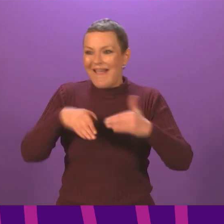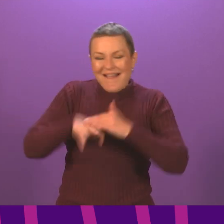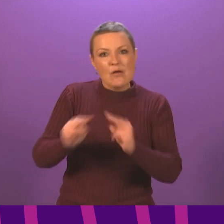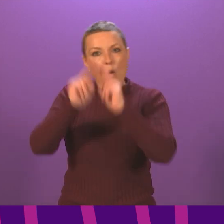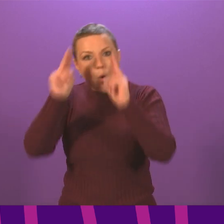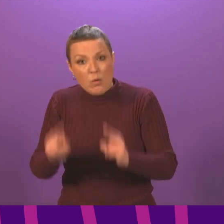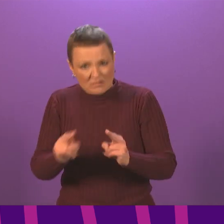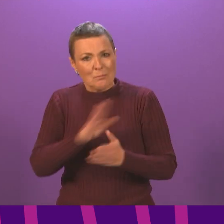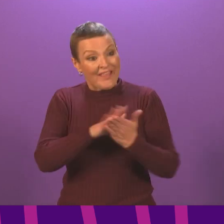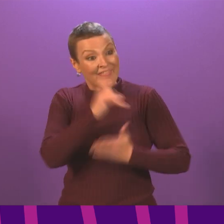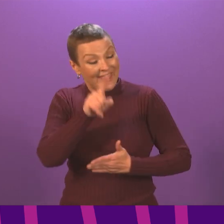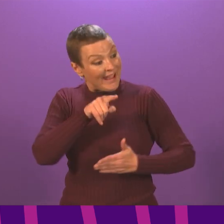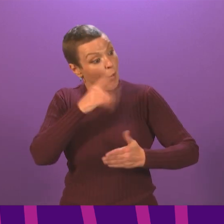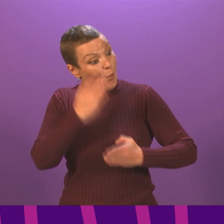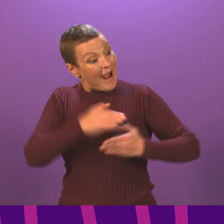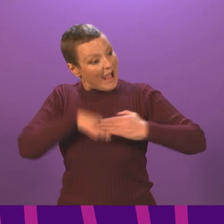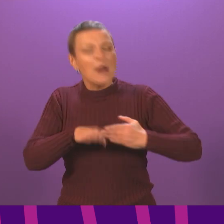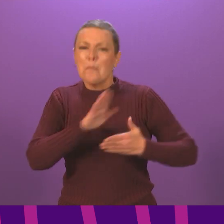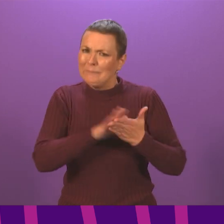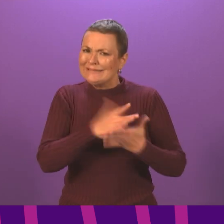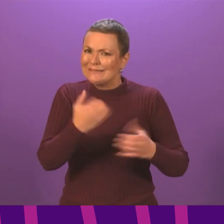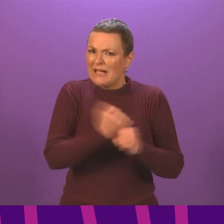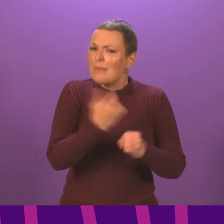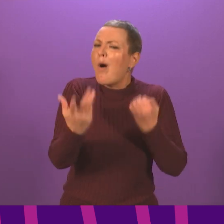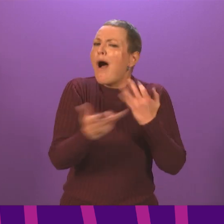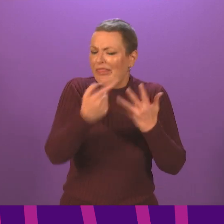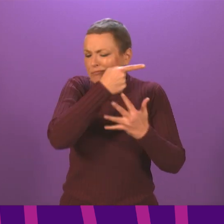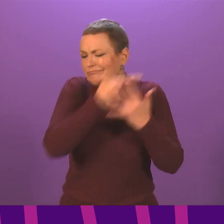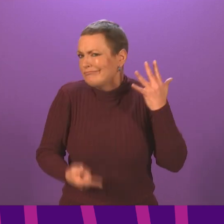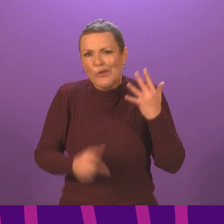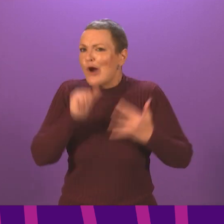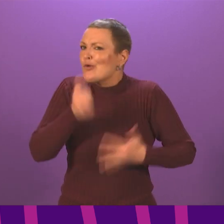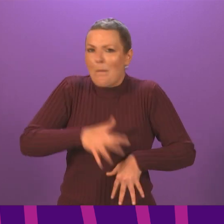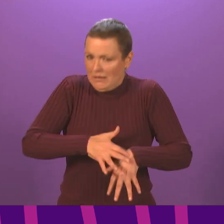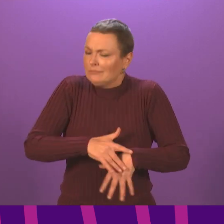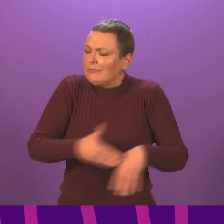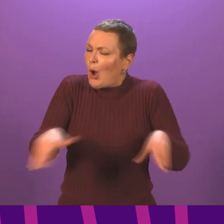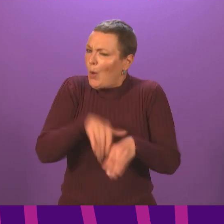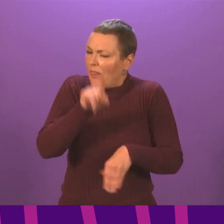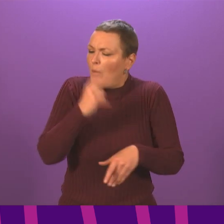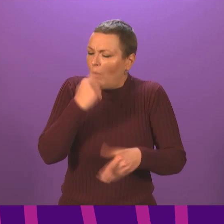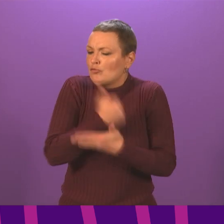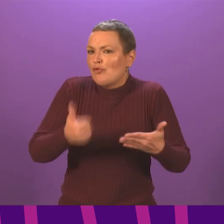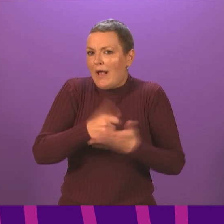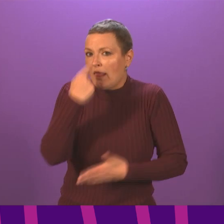and other areas where there are patients. It will include maintenance as well as other staff who are non-clinical.